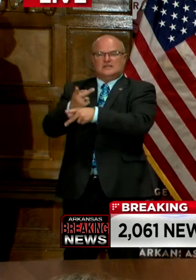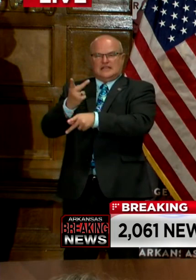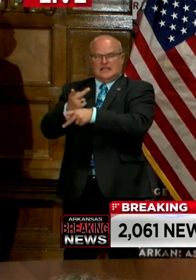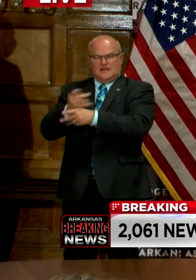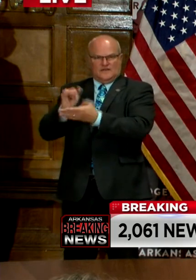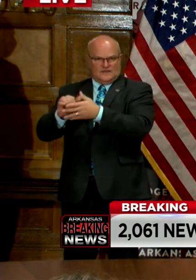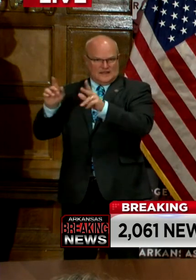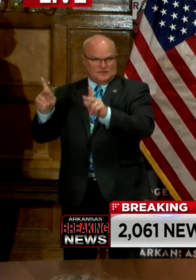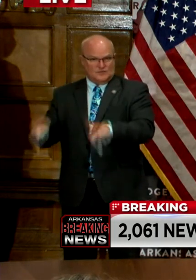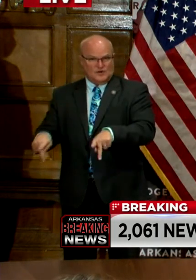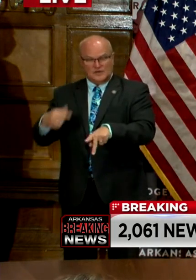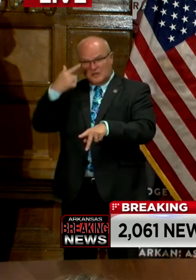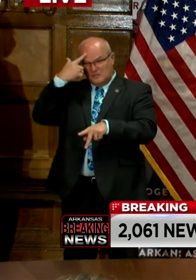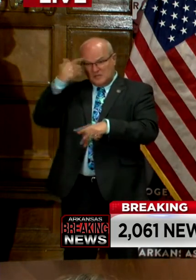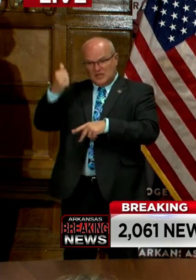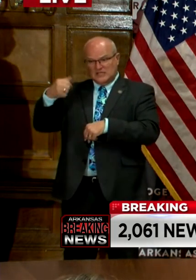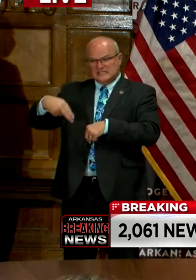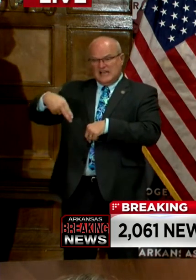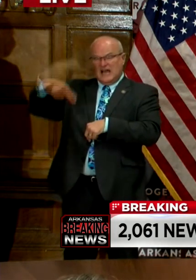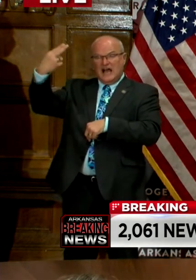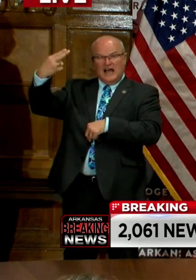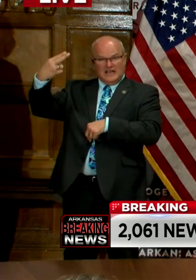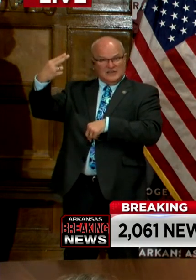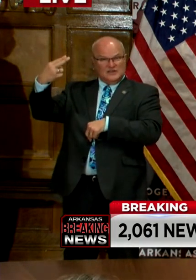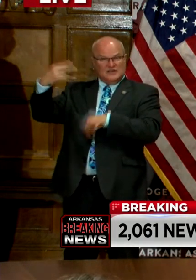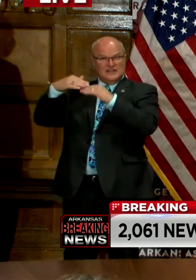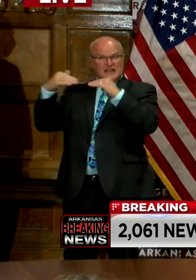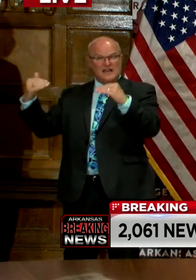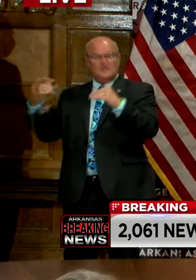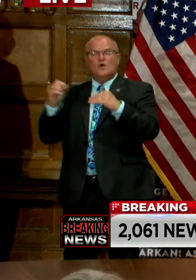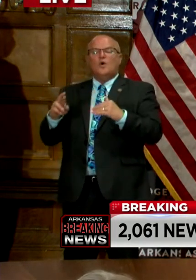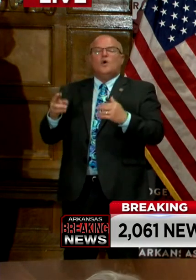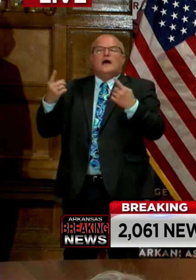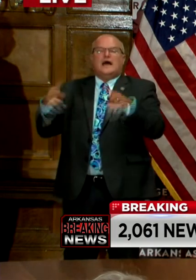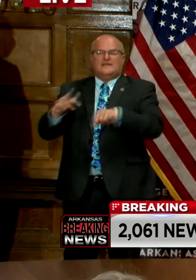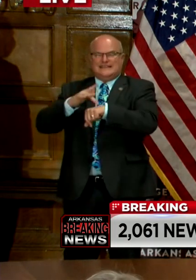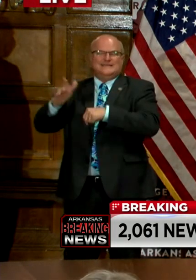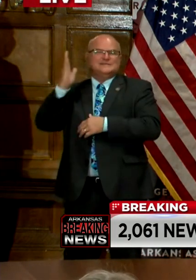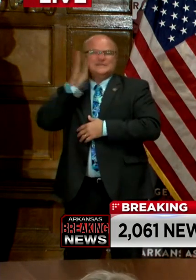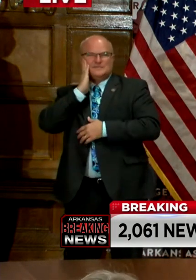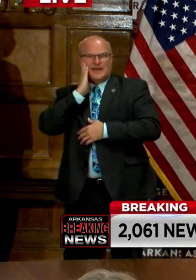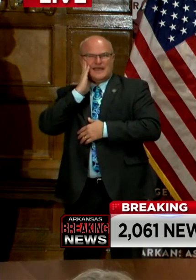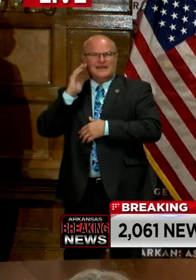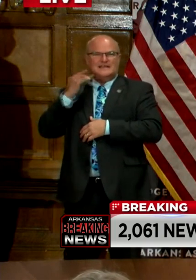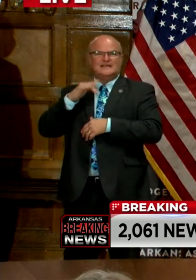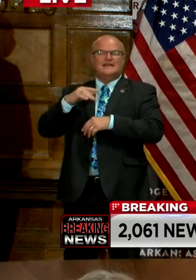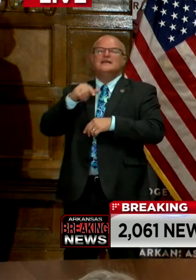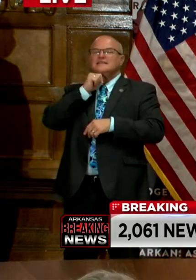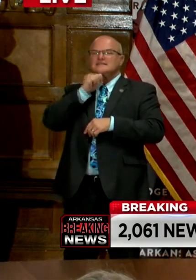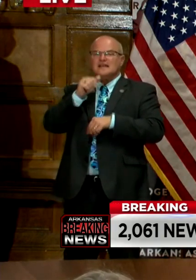BRING THE PATIENT TO A FACILITY THAT WOULD HAVE THOSE RESOURCES EITHER BECAUSE THE FACILITY WAS